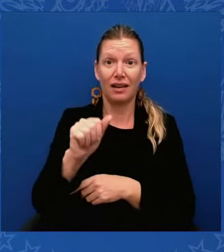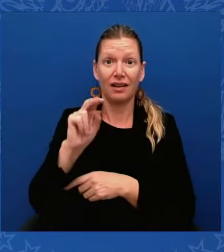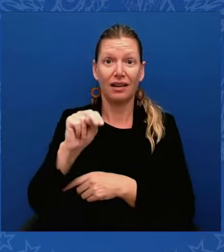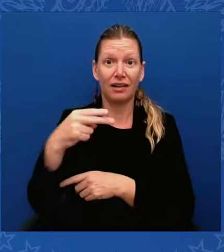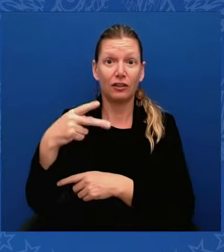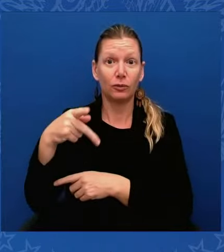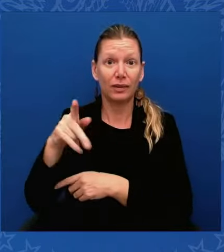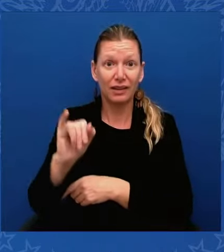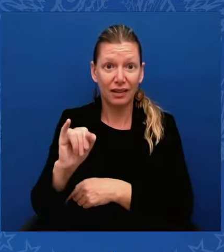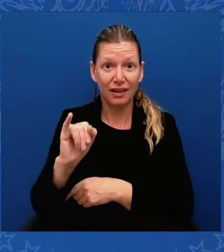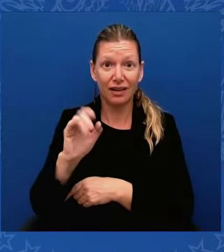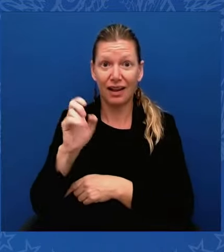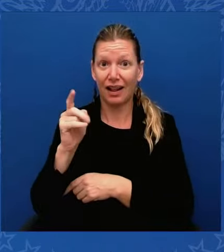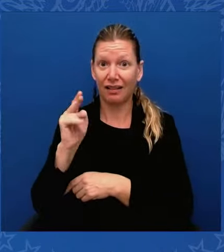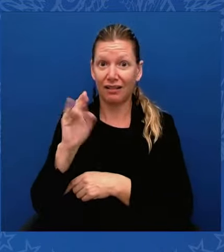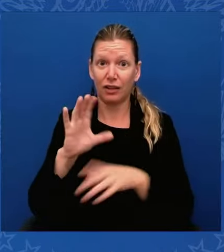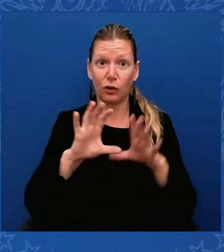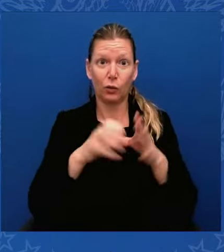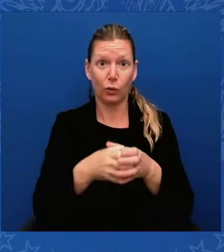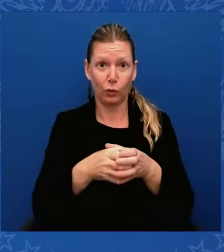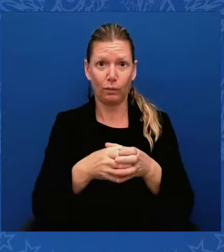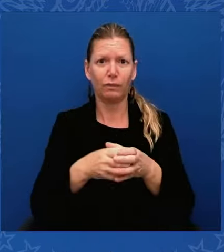because of this. Thank you, President Biden.